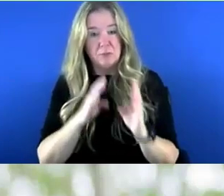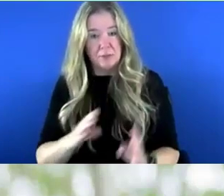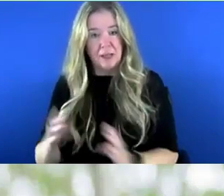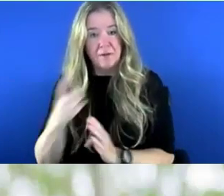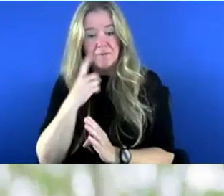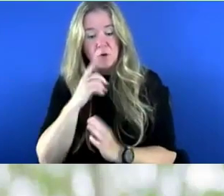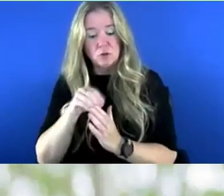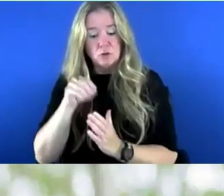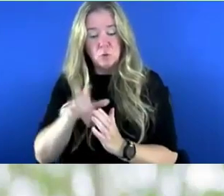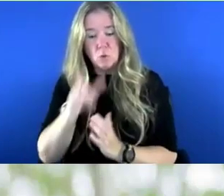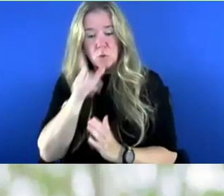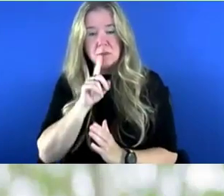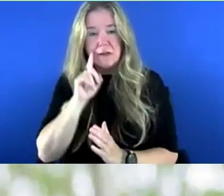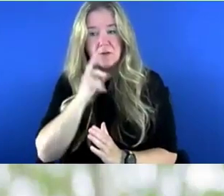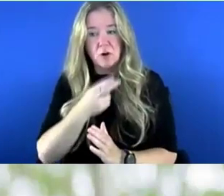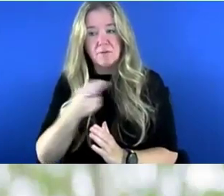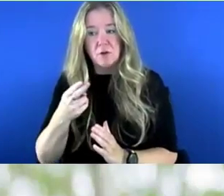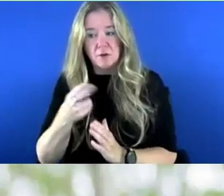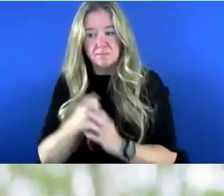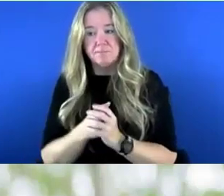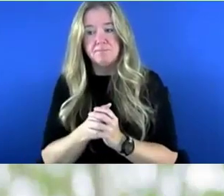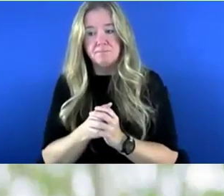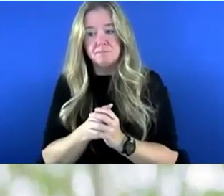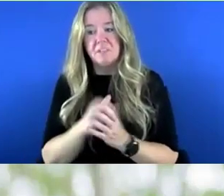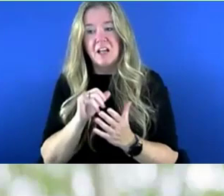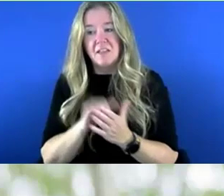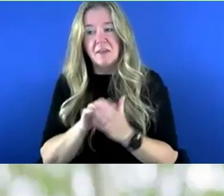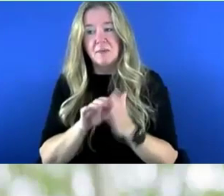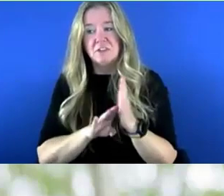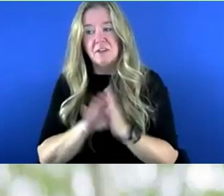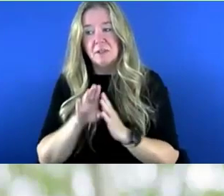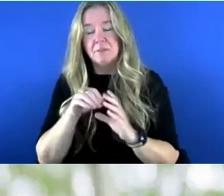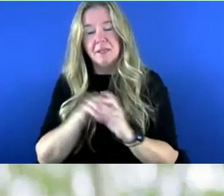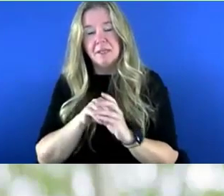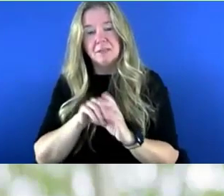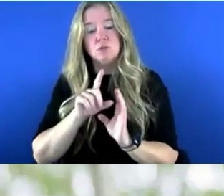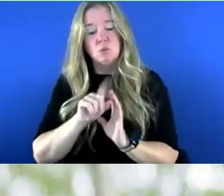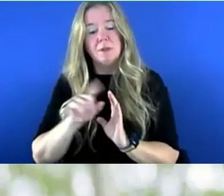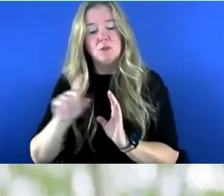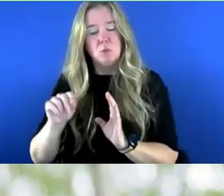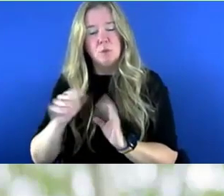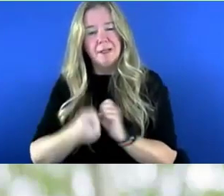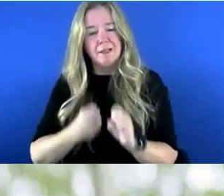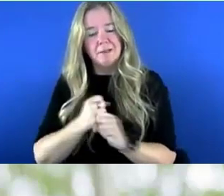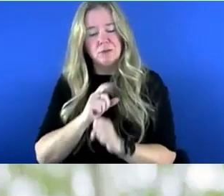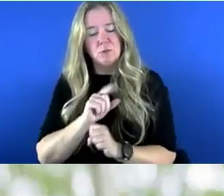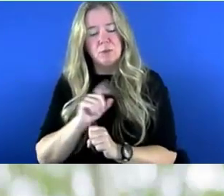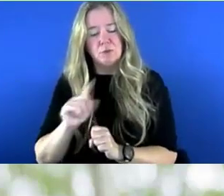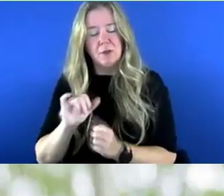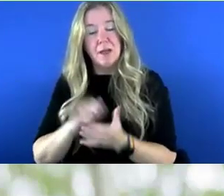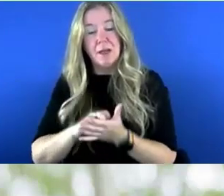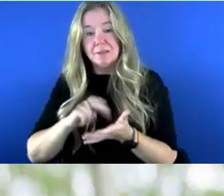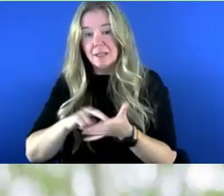and hard of hearing. This tool was developed in 2020 and it's intended to help facilitate